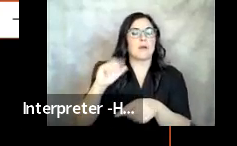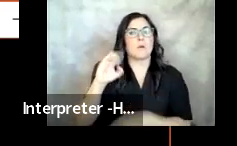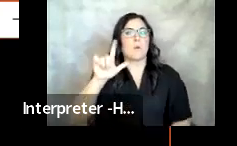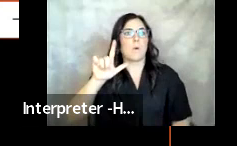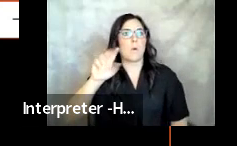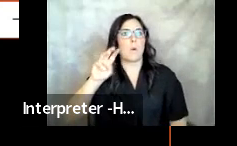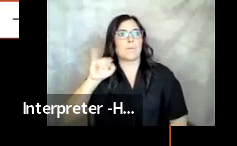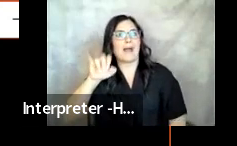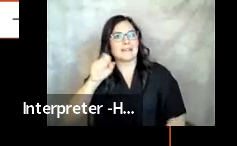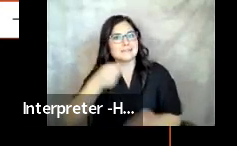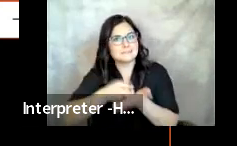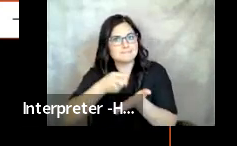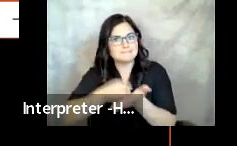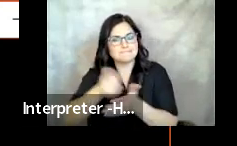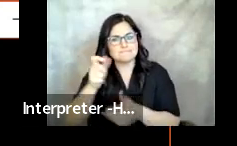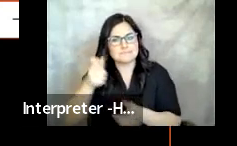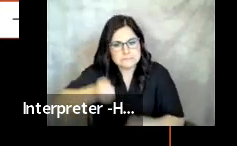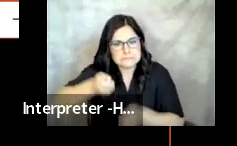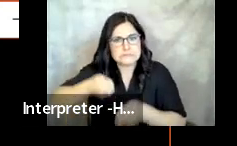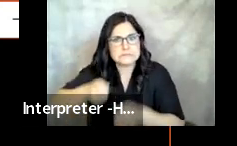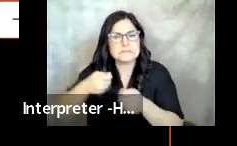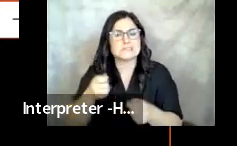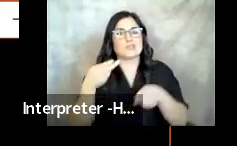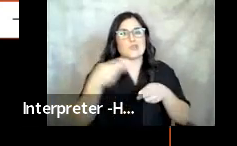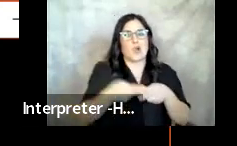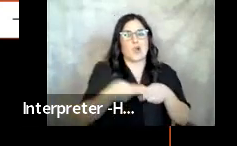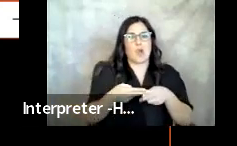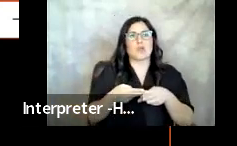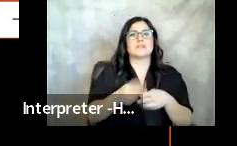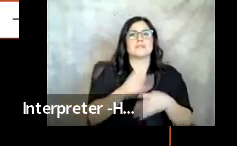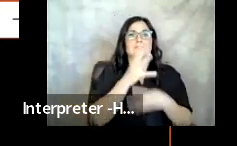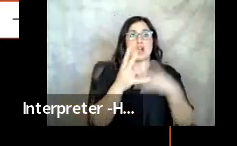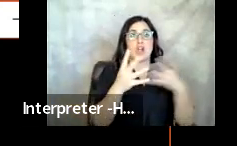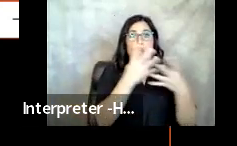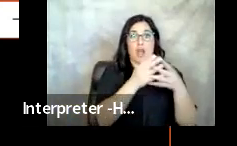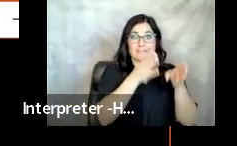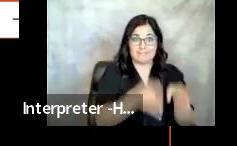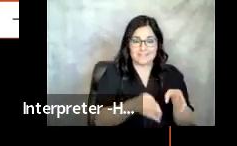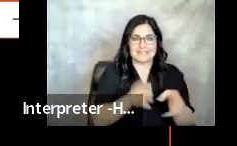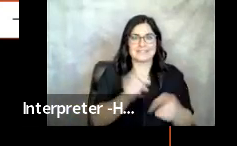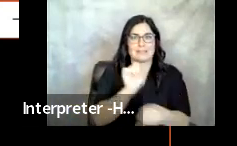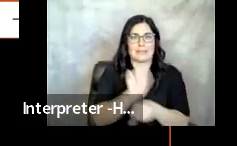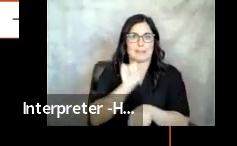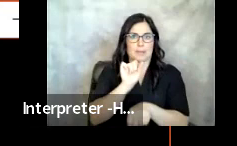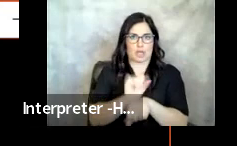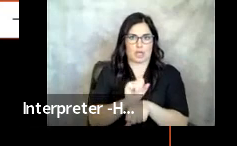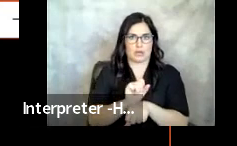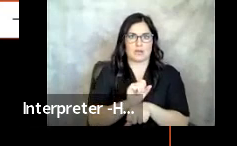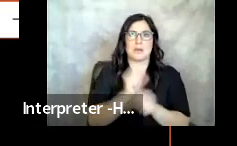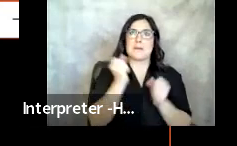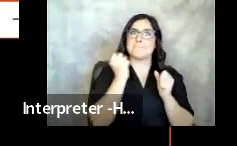Convict Labor. Becomes a. Major part. Of the. Labor force of all of these.